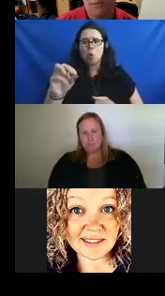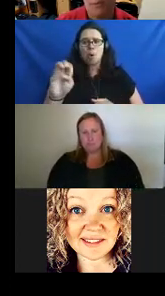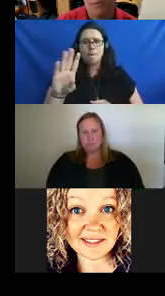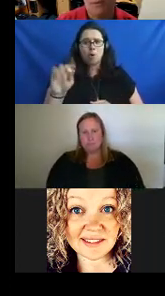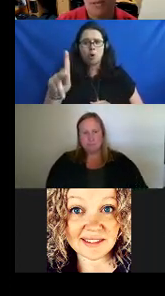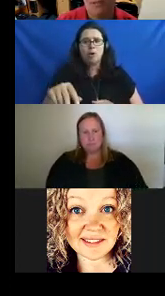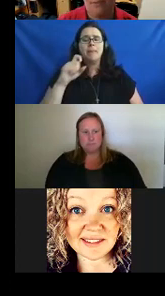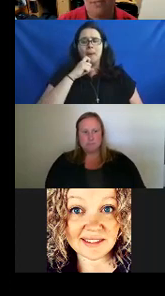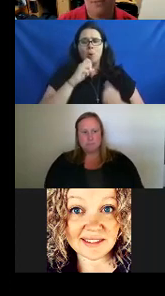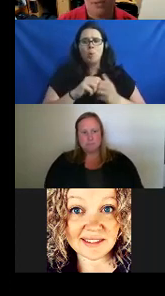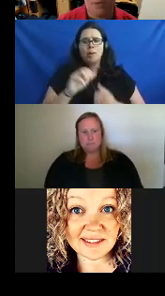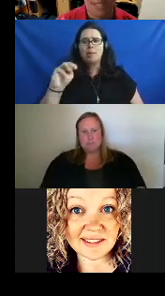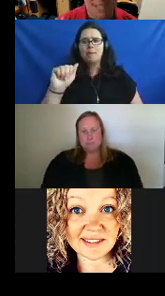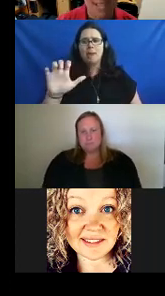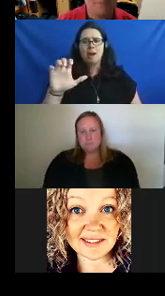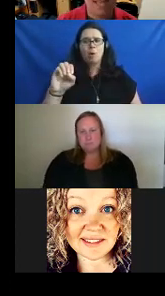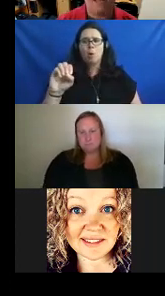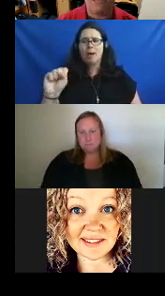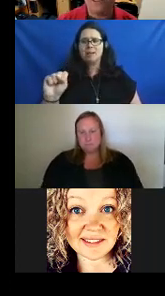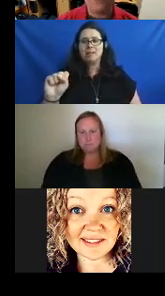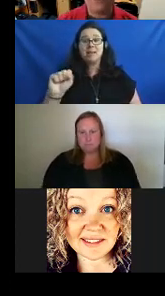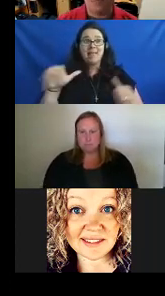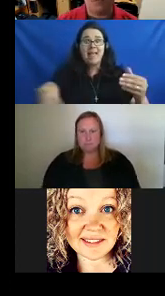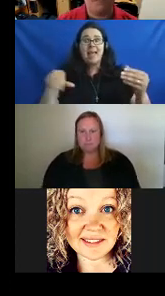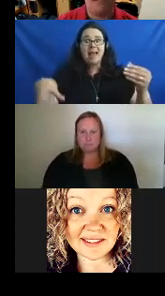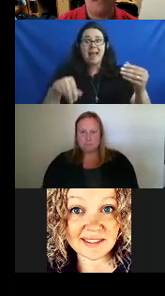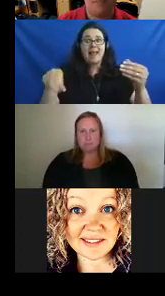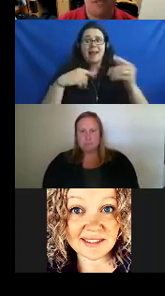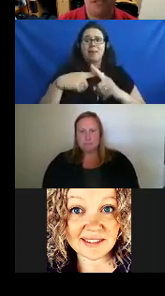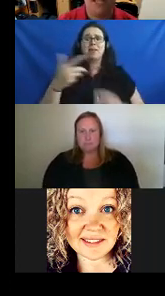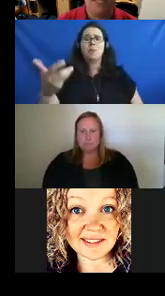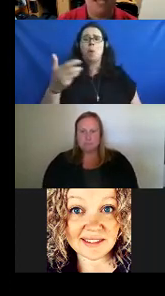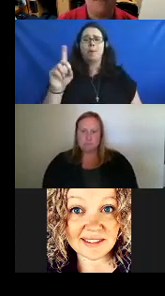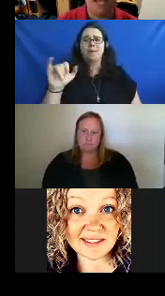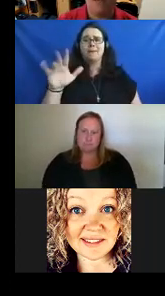MacOS AND ALSO THE MOBILE DEVICES, BUT THEY KEEP ADDING